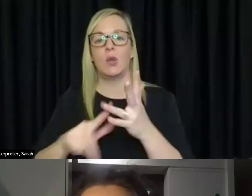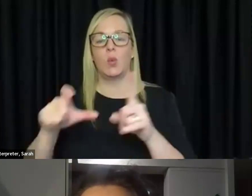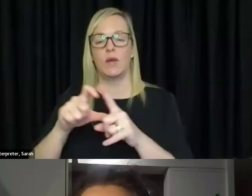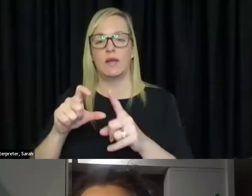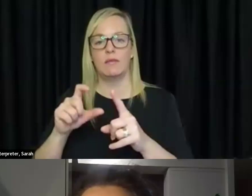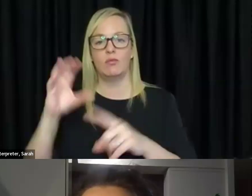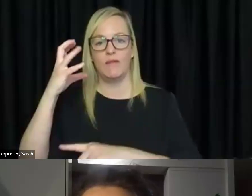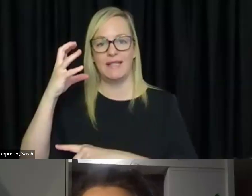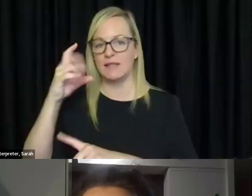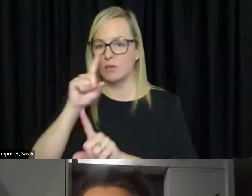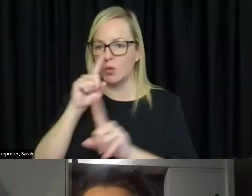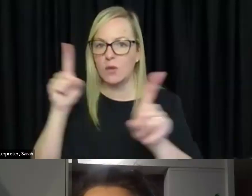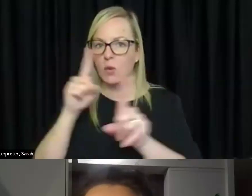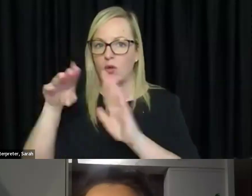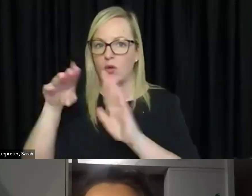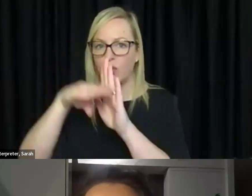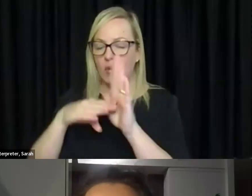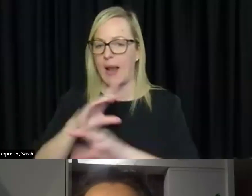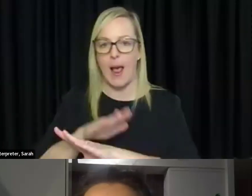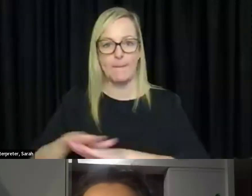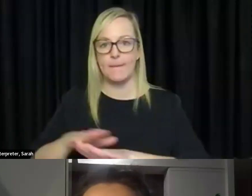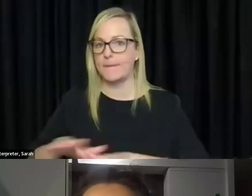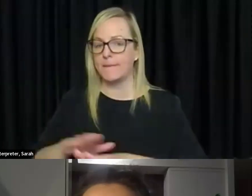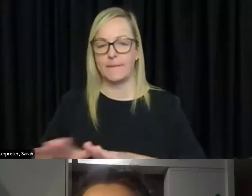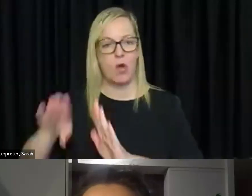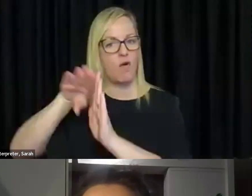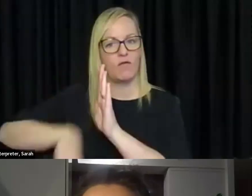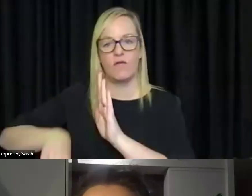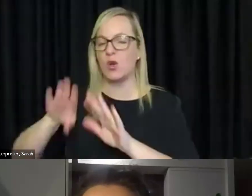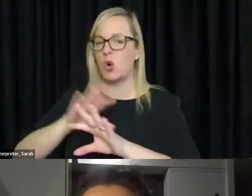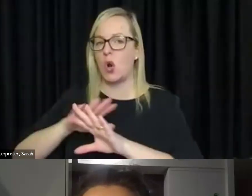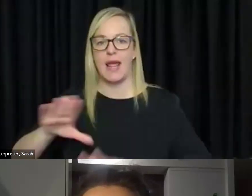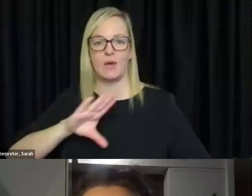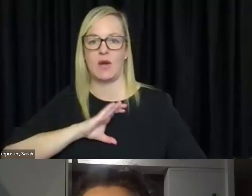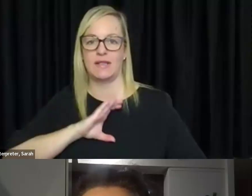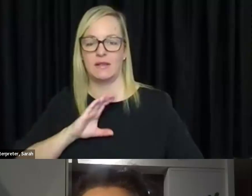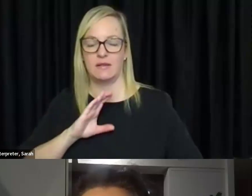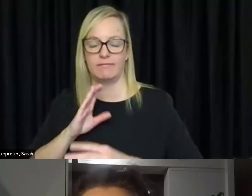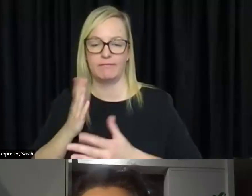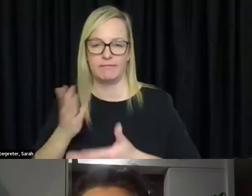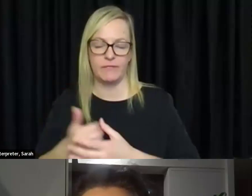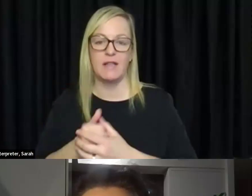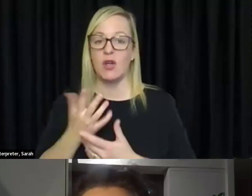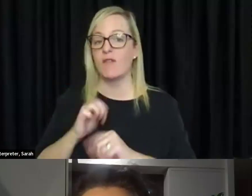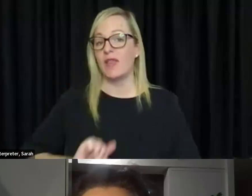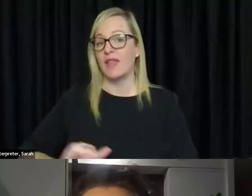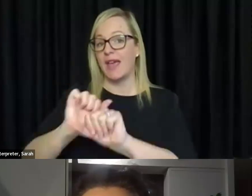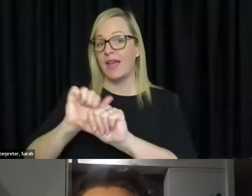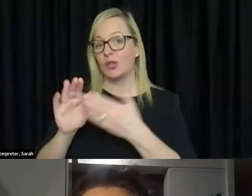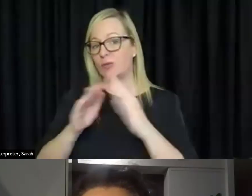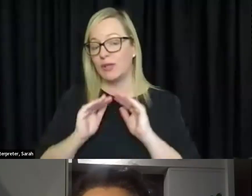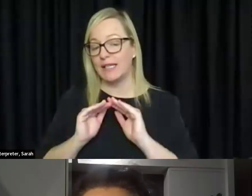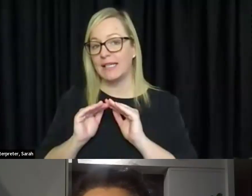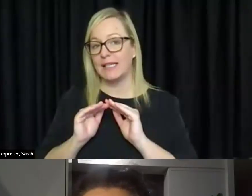shown in or around movies. For that community it has really kind of the issues of quantity